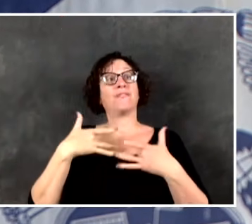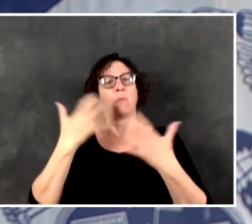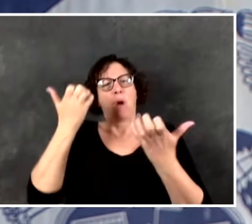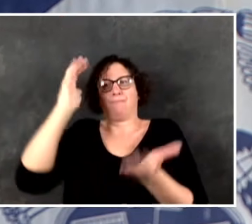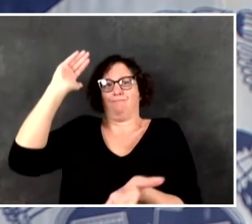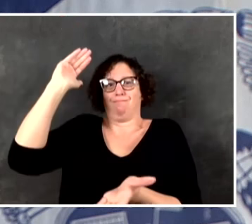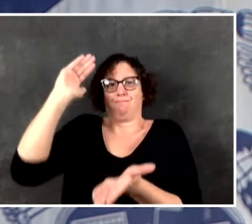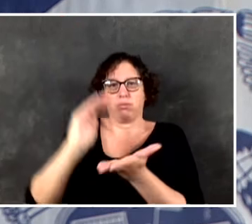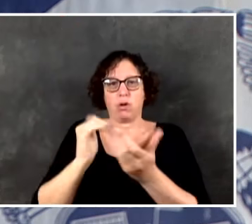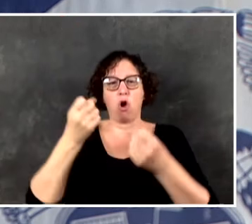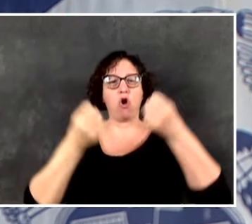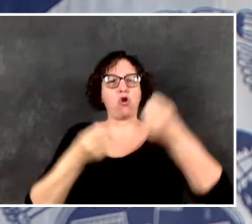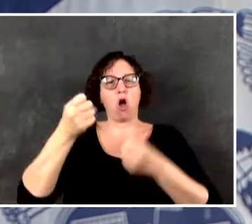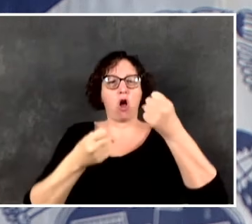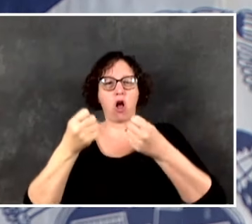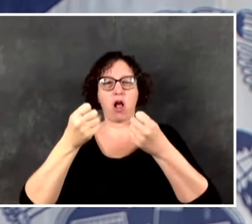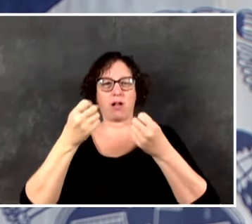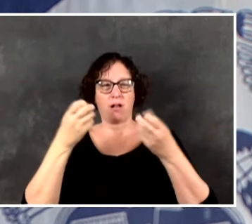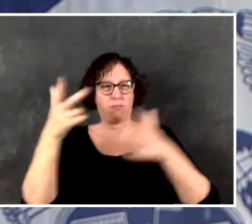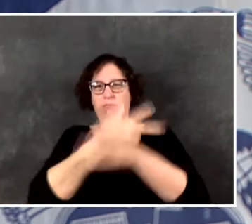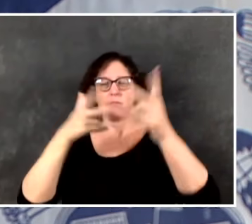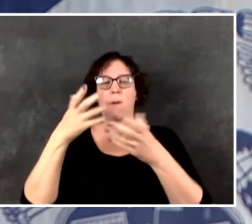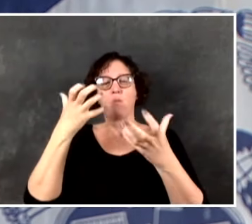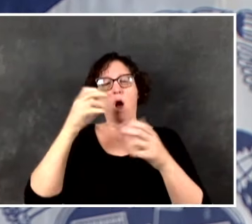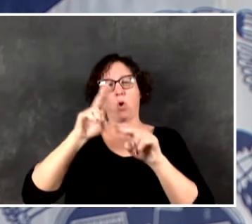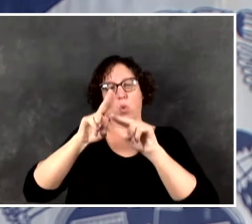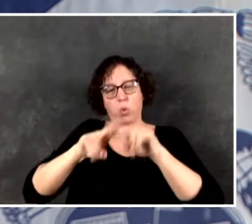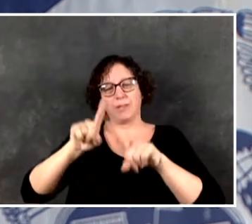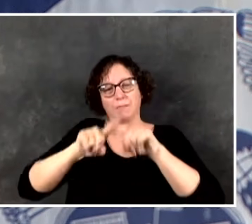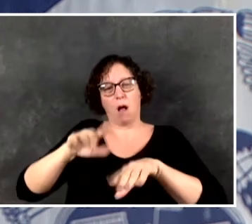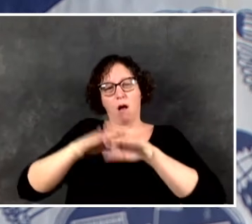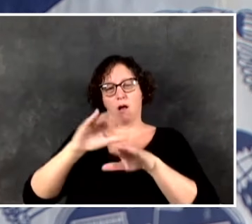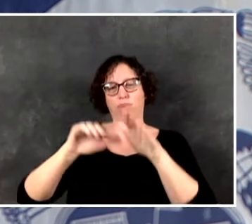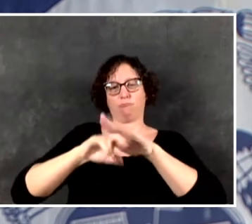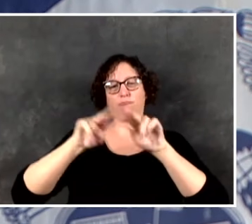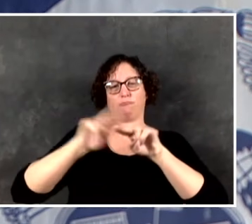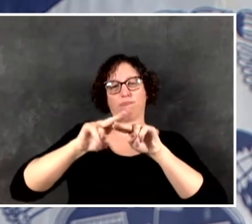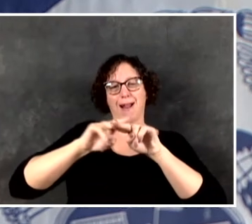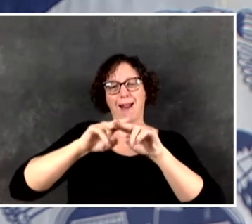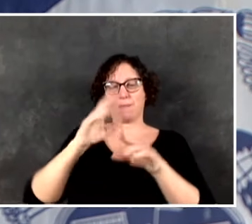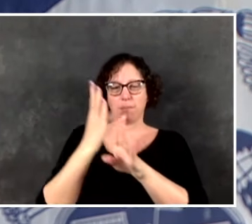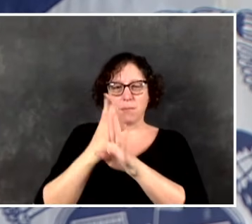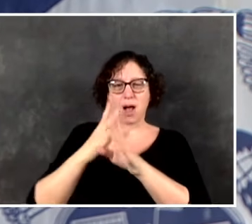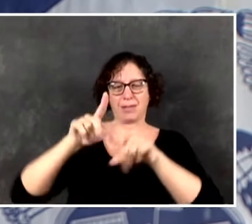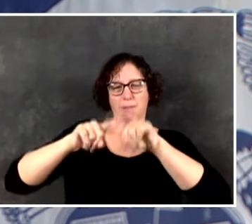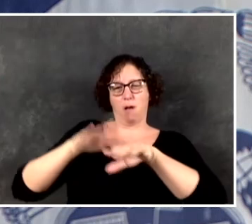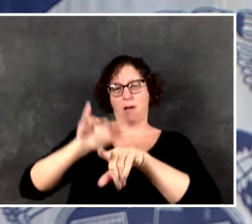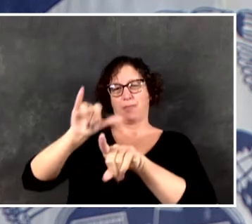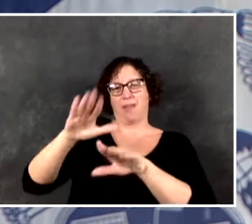ABOUT PUBLIC TRANSIT AND LESS ABOUT CARS. THAT MAKES SENSE IN TERMS OF SAVG INOU R ENVIRONMENT AND